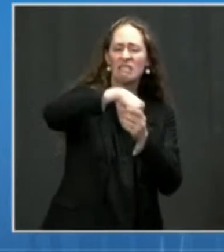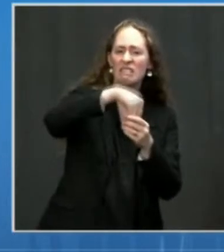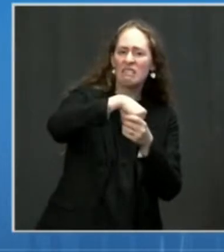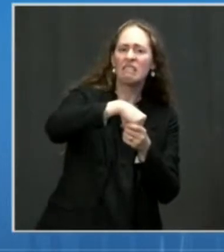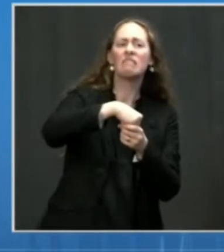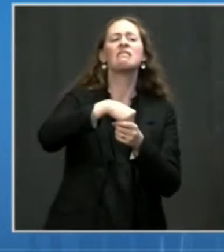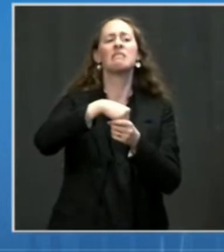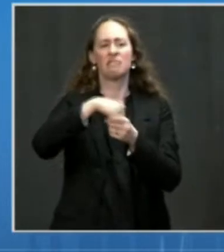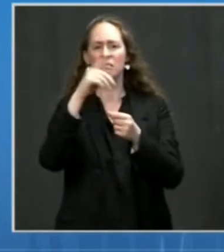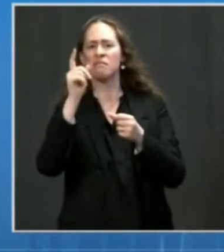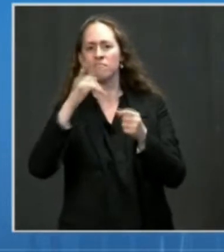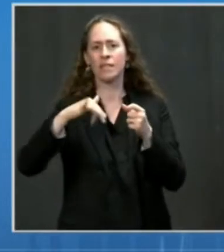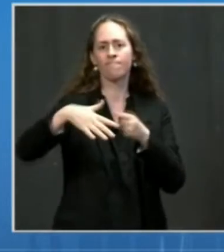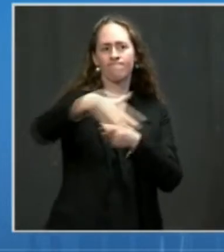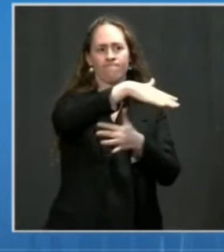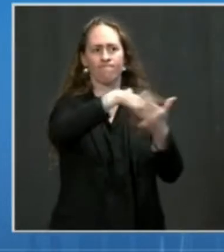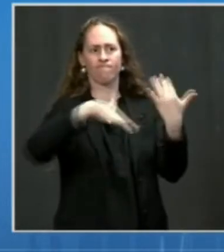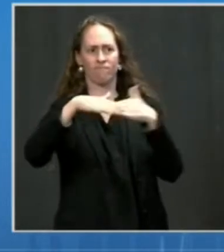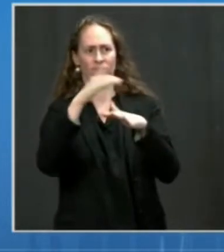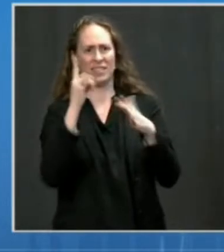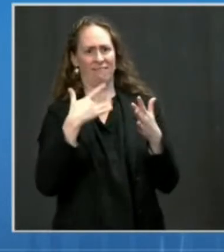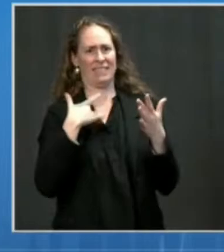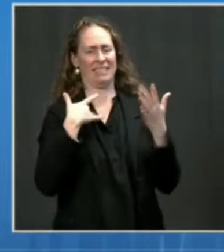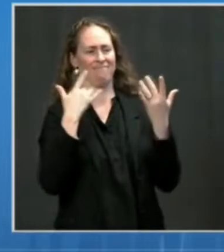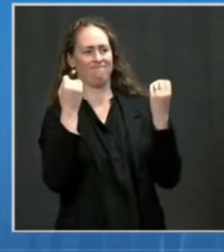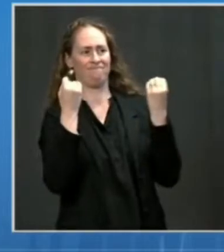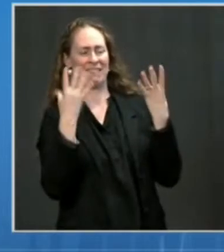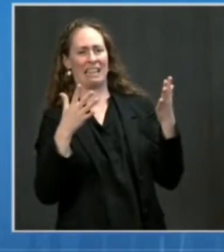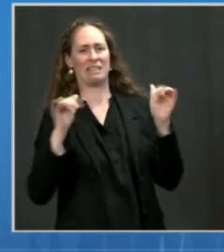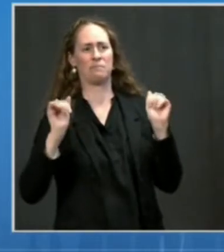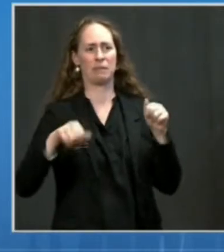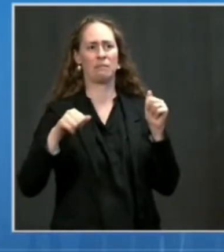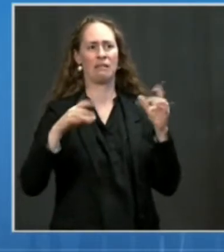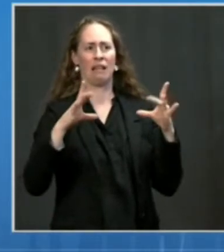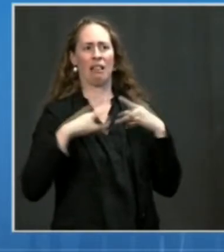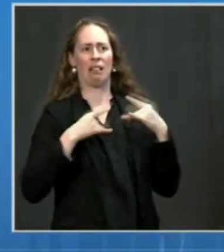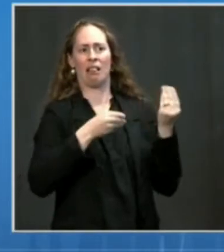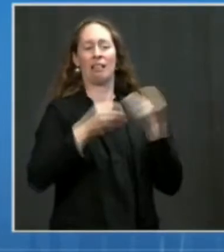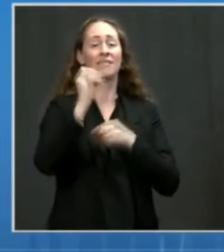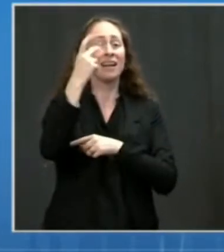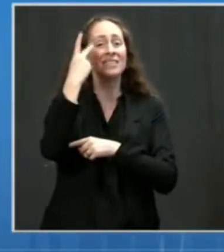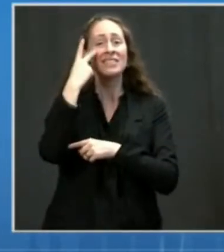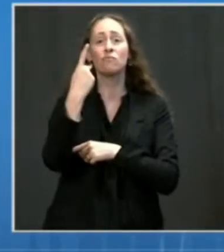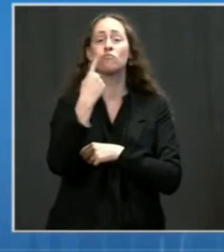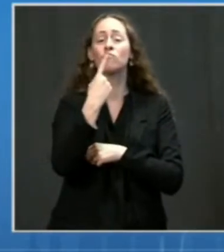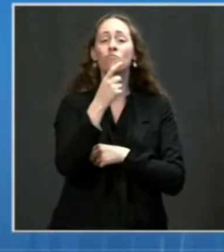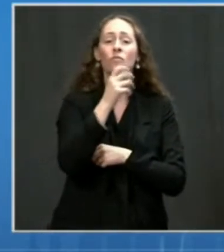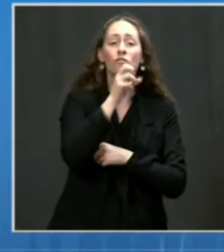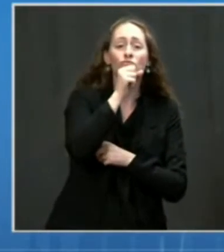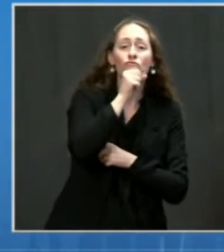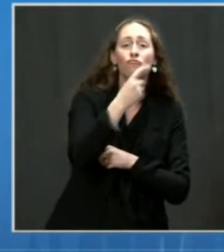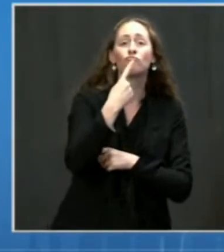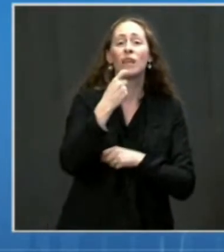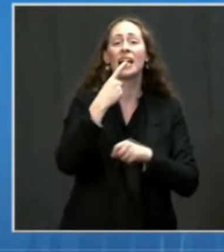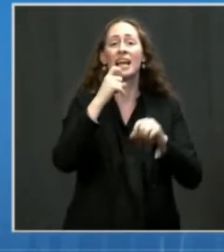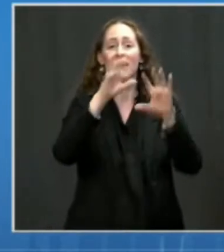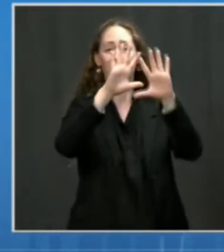VACCINATIONS, INCLUDING RECOMMENDING MASKS IN PUBLIC INDOOR SETTINGS IN AREAS WITH SUBSTANTIAL AND HIGH